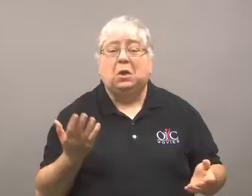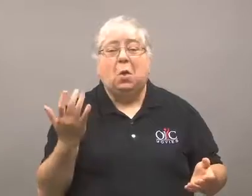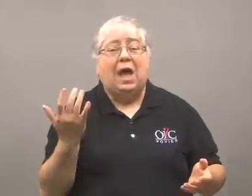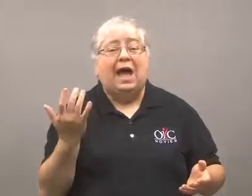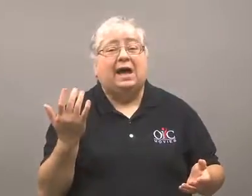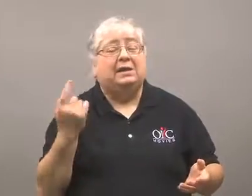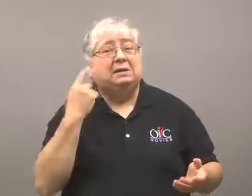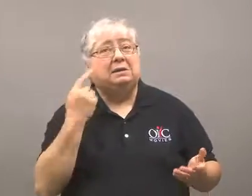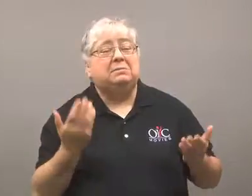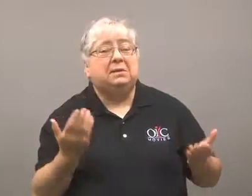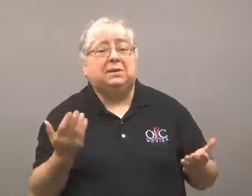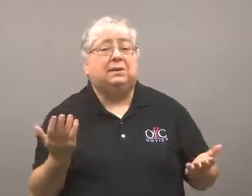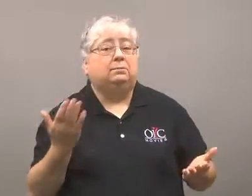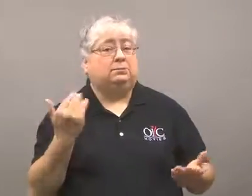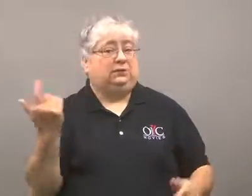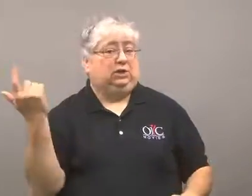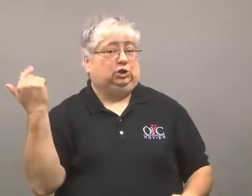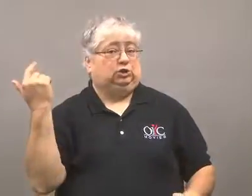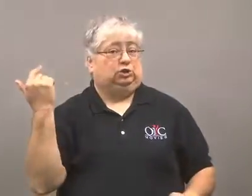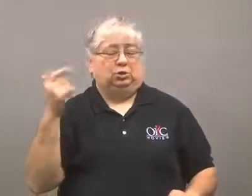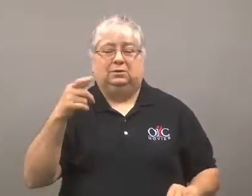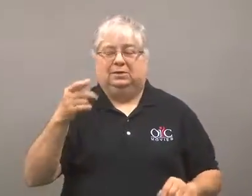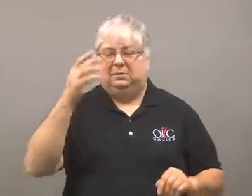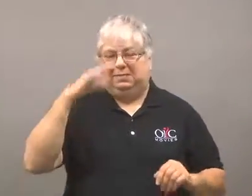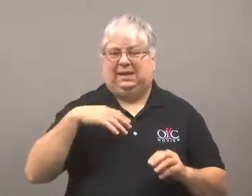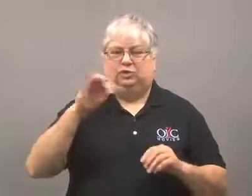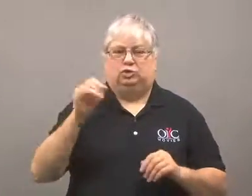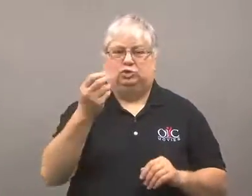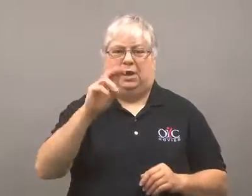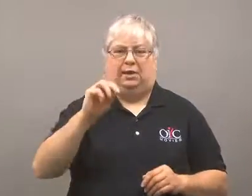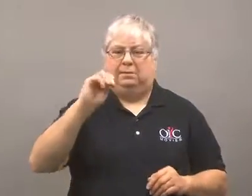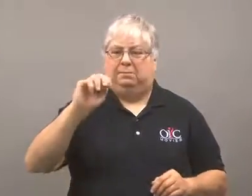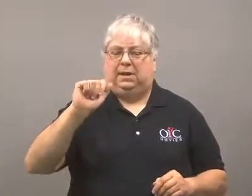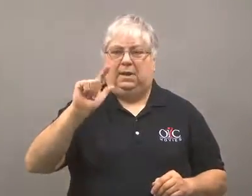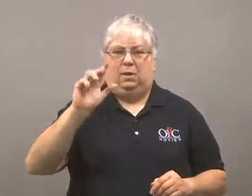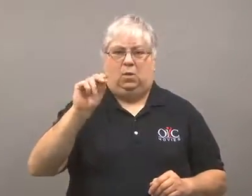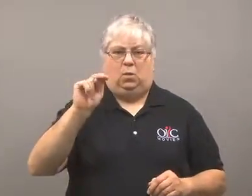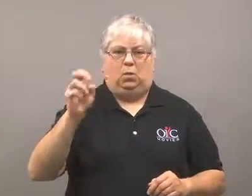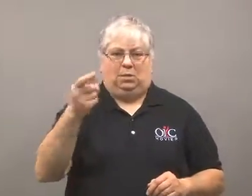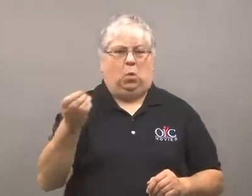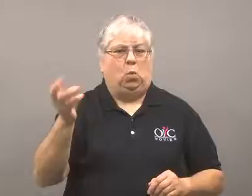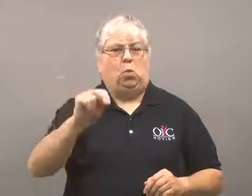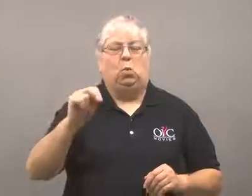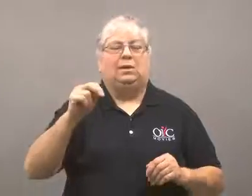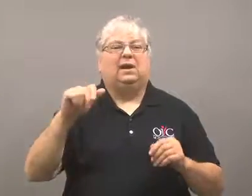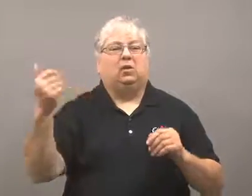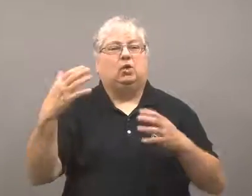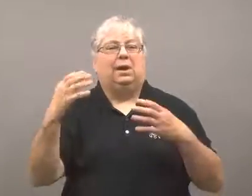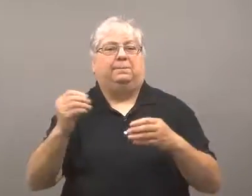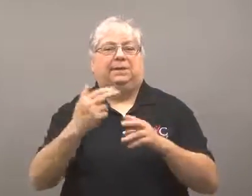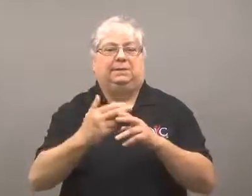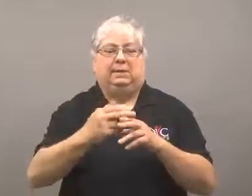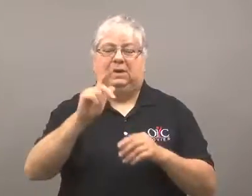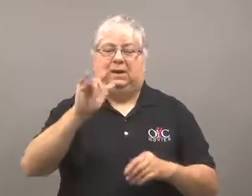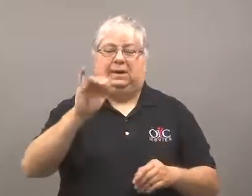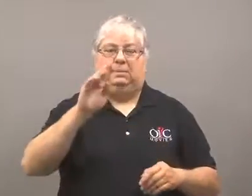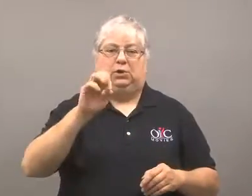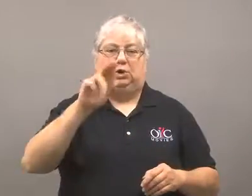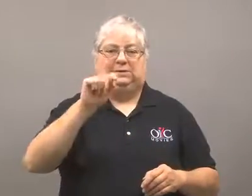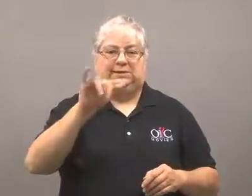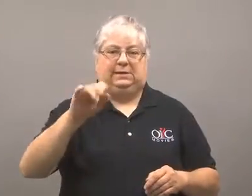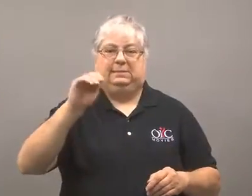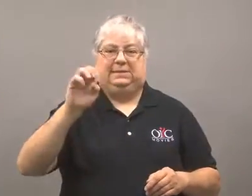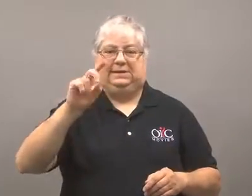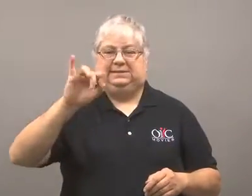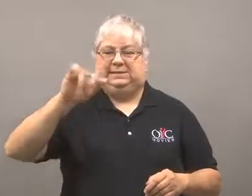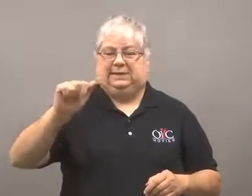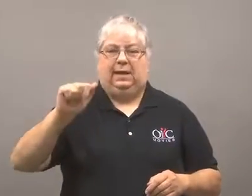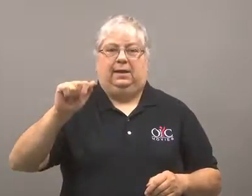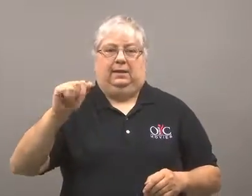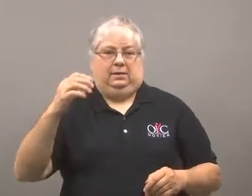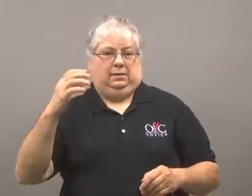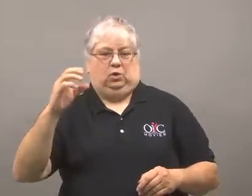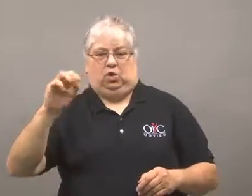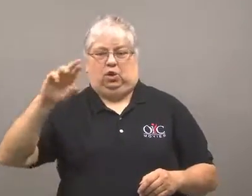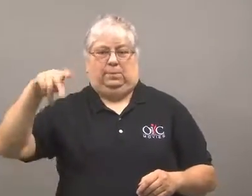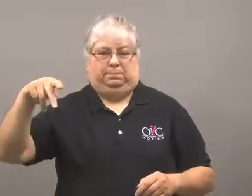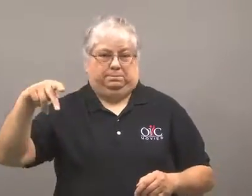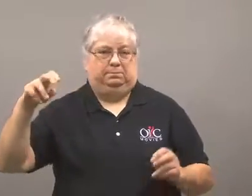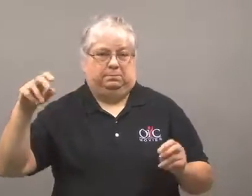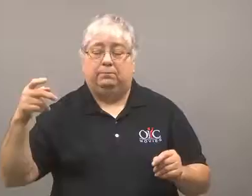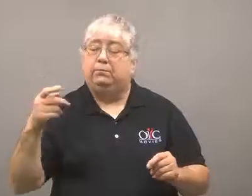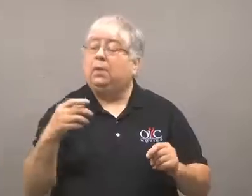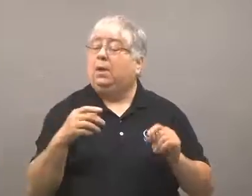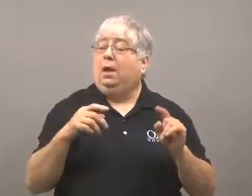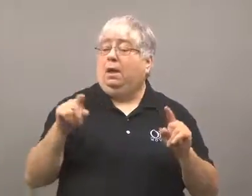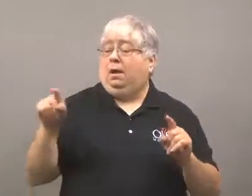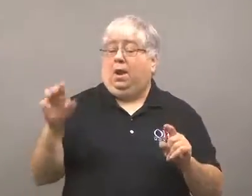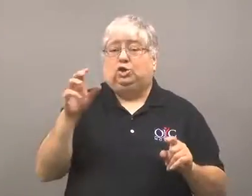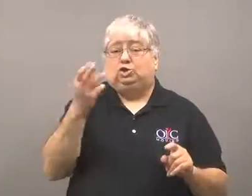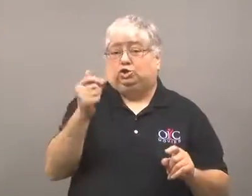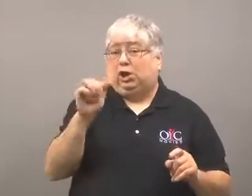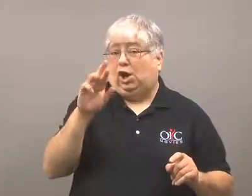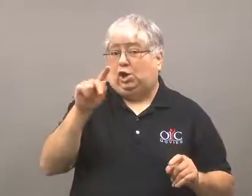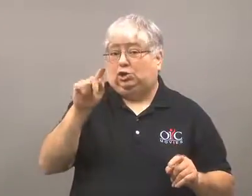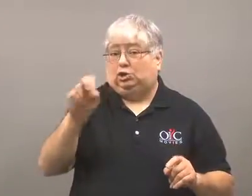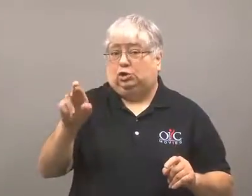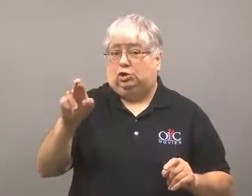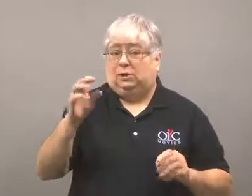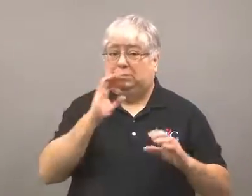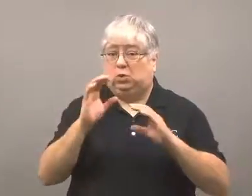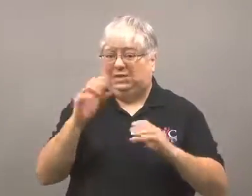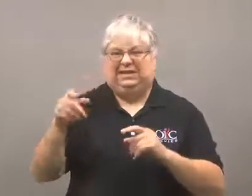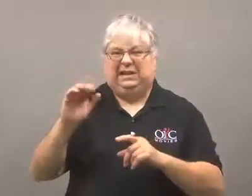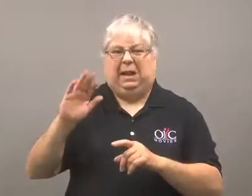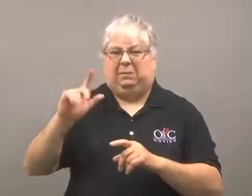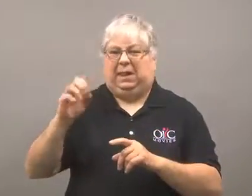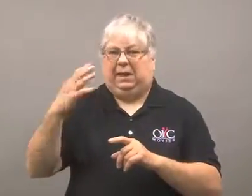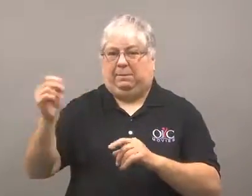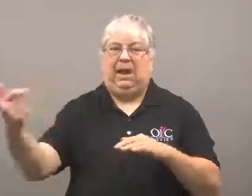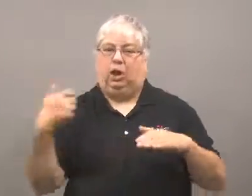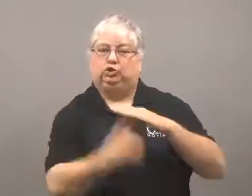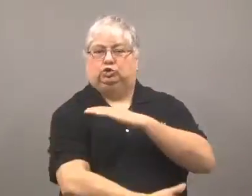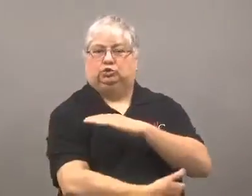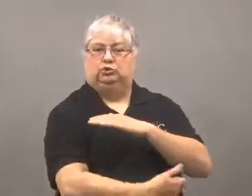John Malone, owns Liberty Media Corp which controls Charter Communications Cable.